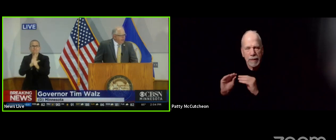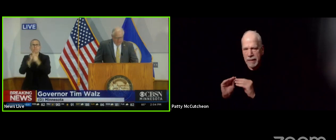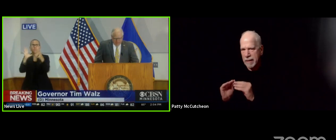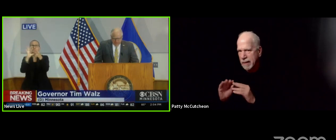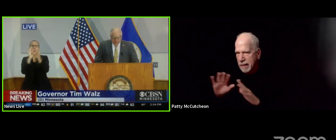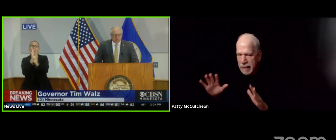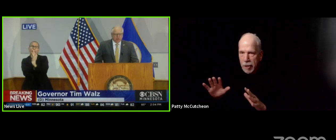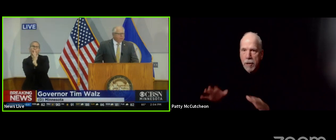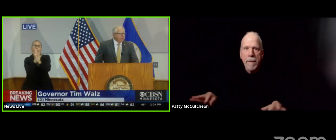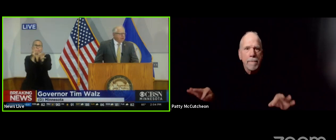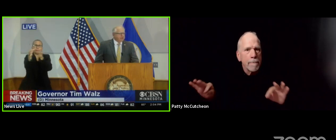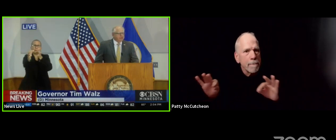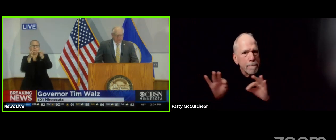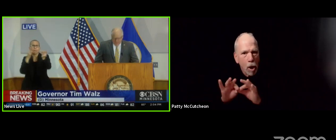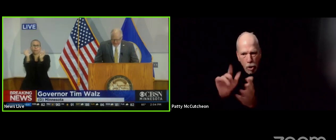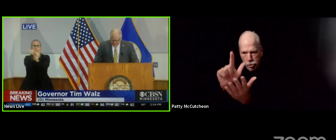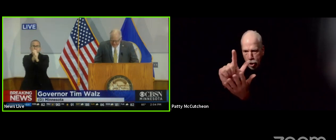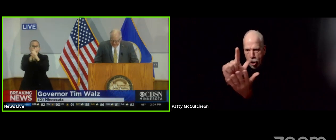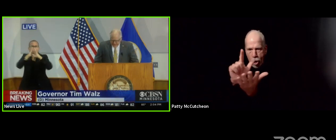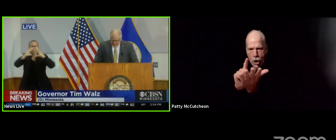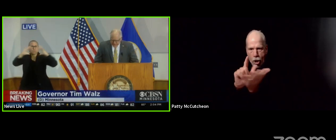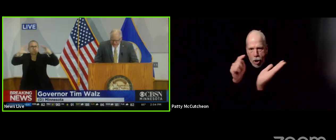THIS WILL NOT BE THE LAST YOU SEE OF ALEXIS STANLEY, I'M SURE